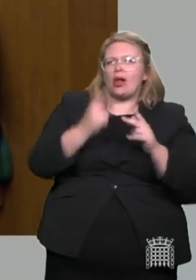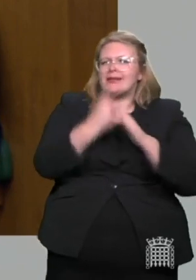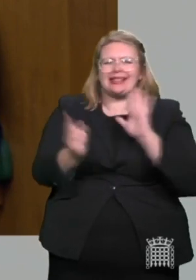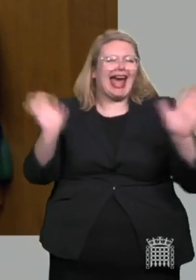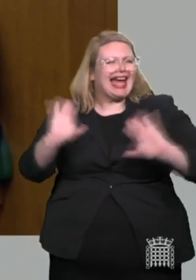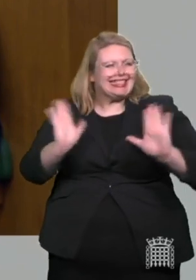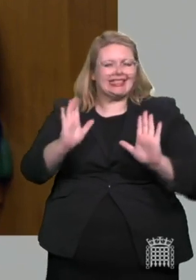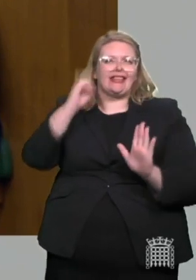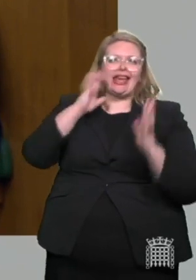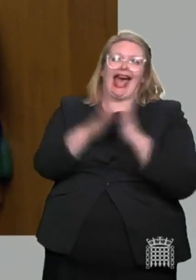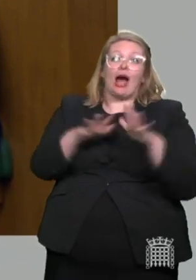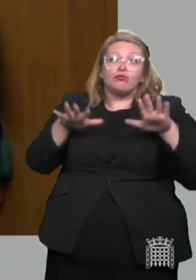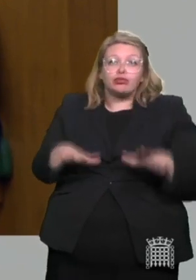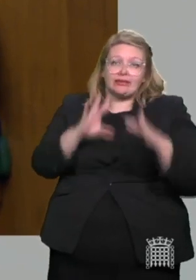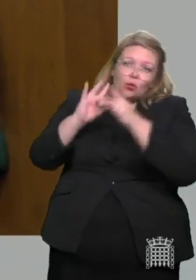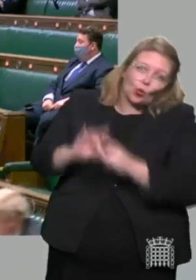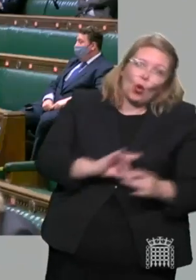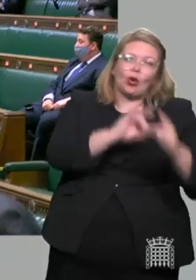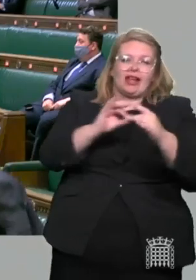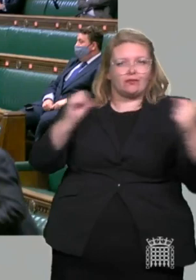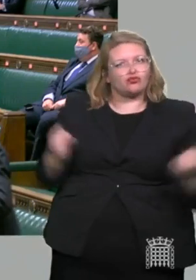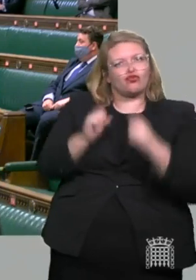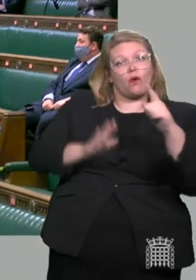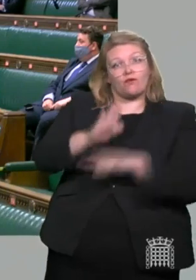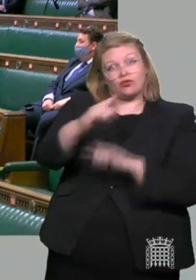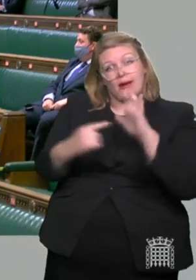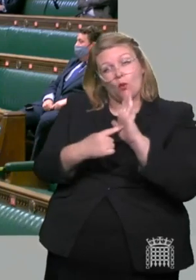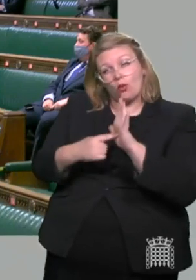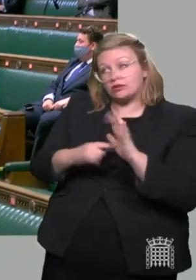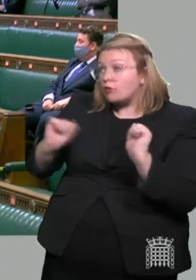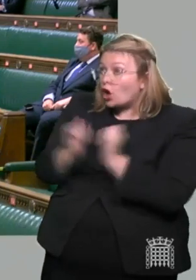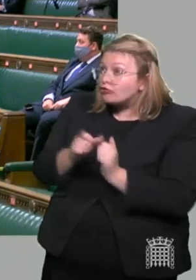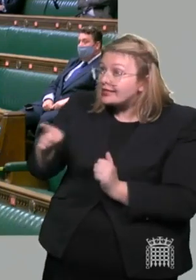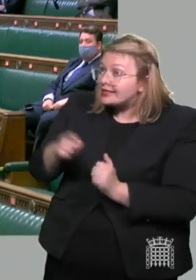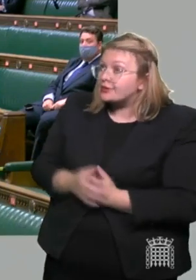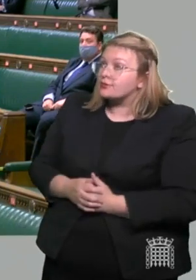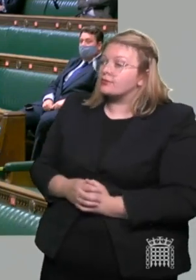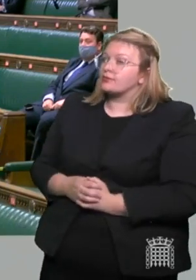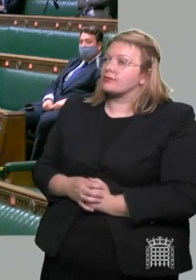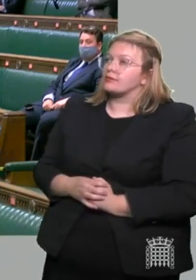as one United Kingdom? >> The Prime Minister Absolutely. I do not know why the Leader of the Opposition’s